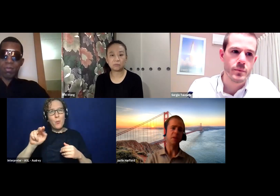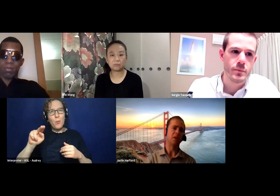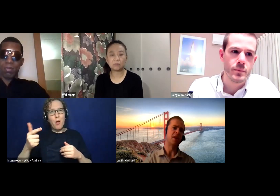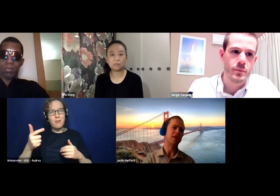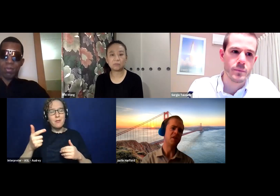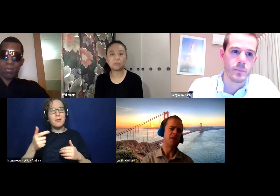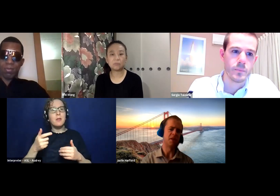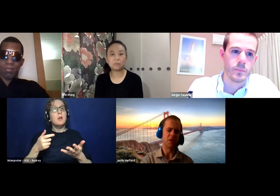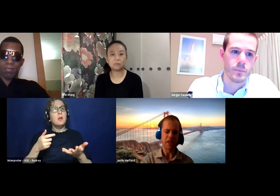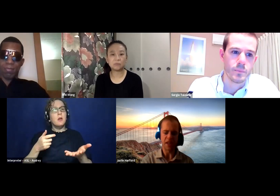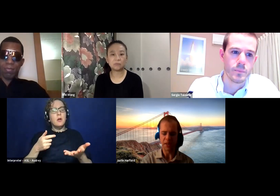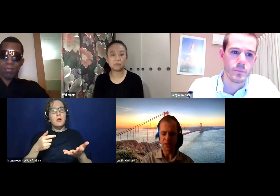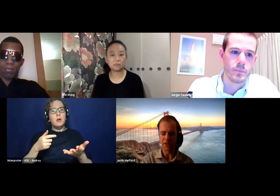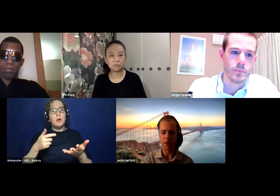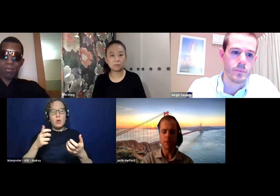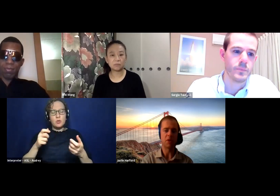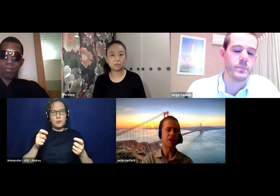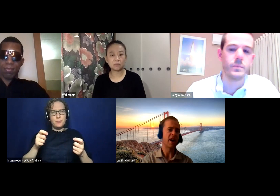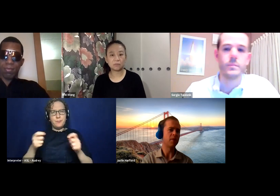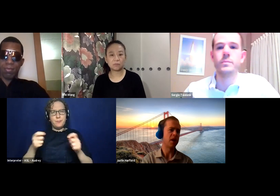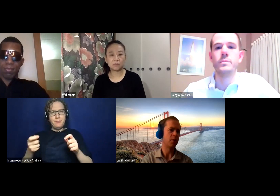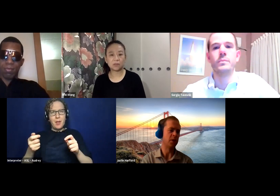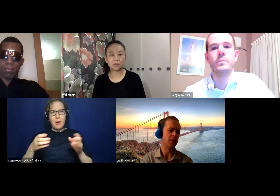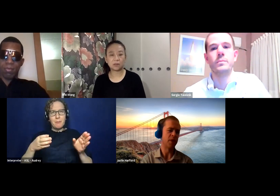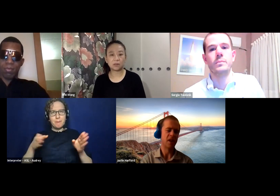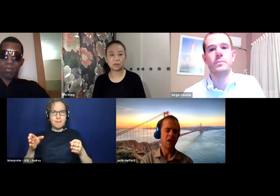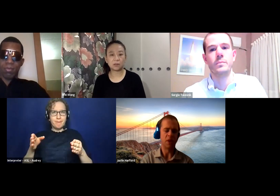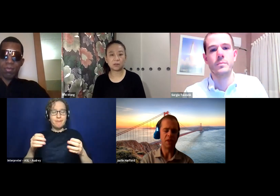a little bit differently in the sense that we've already kind of covered a little bit